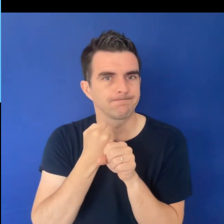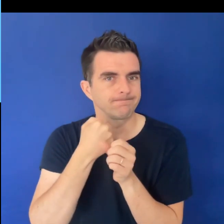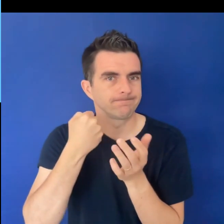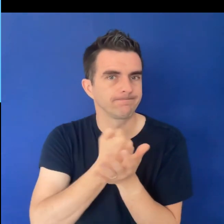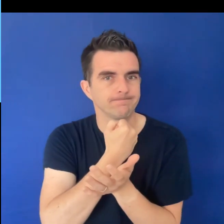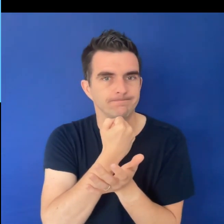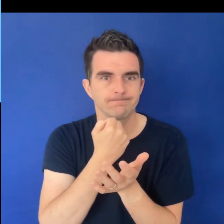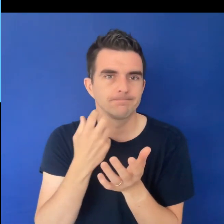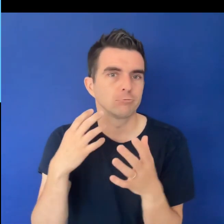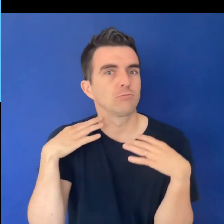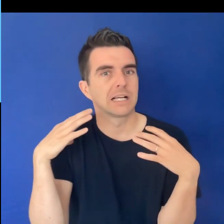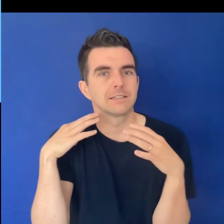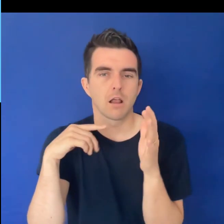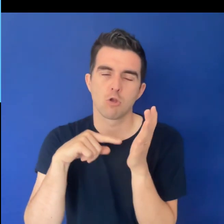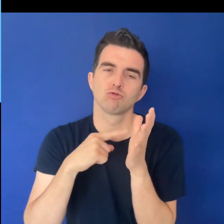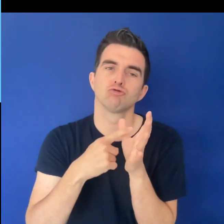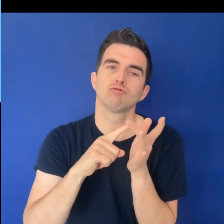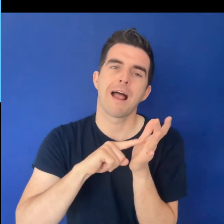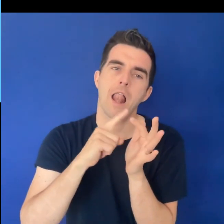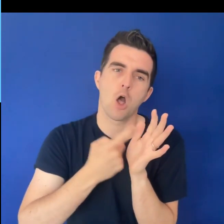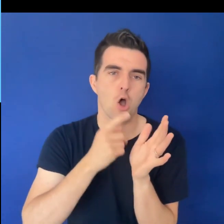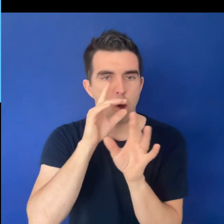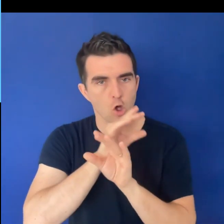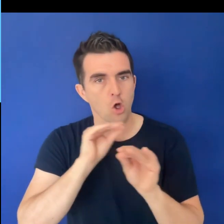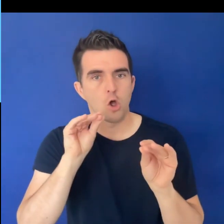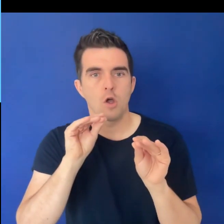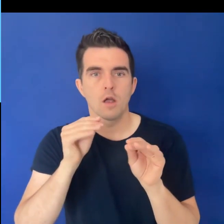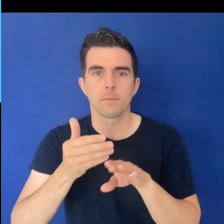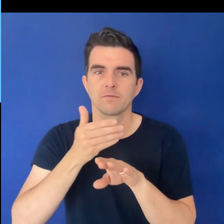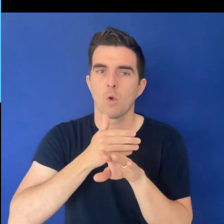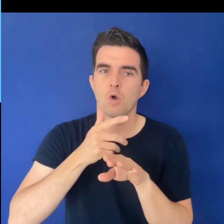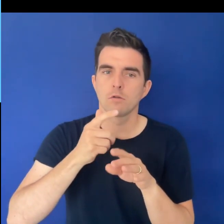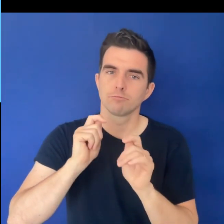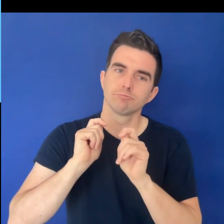be able to have a trailer ready in time for our submission deadline,